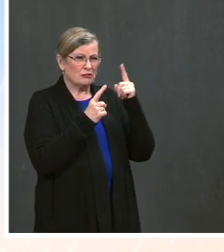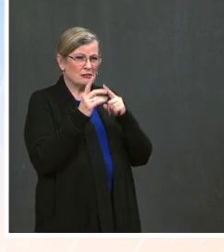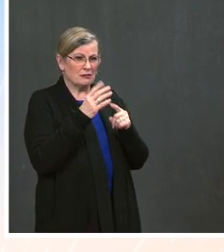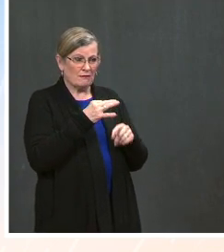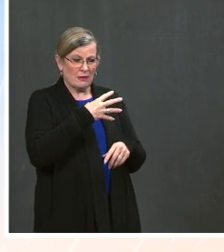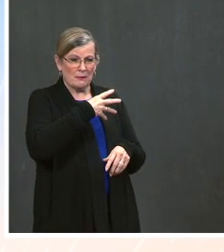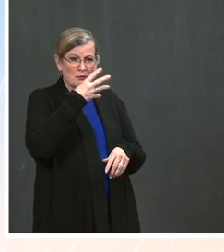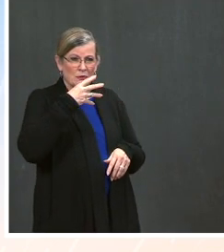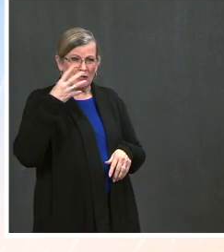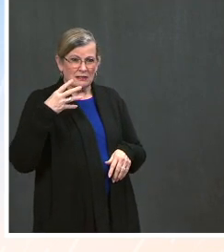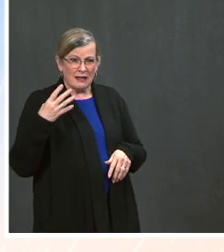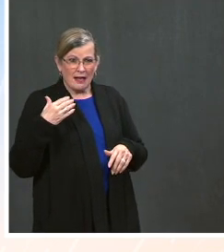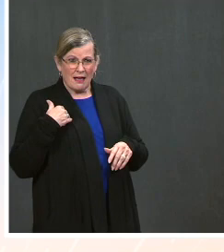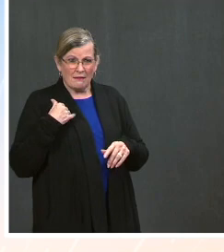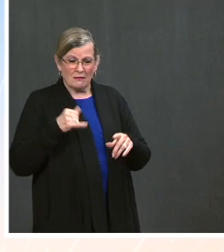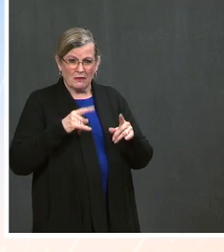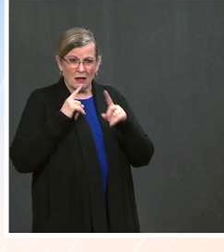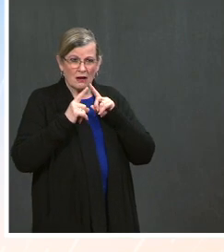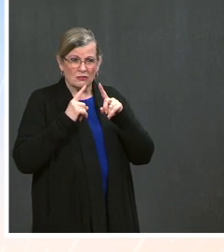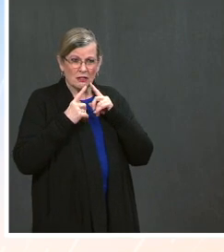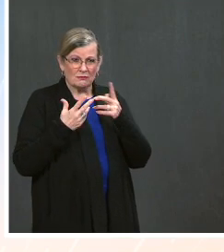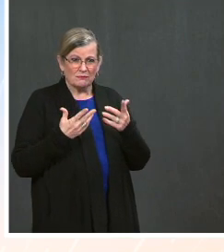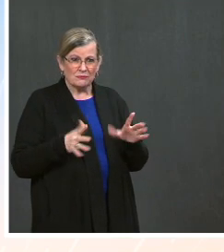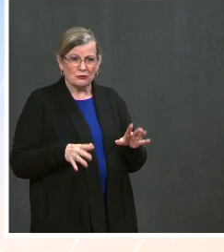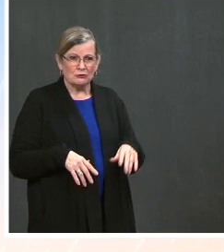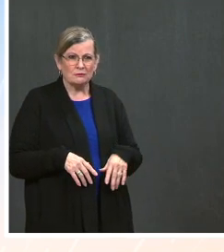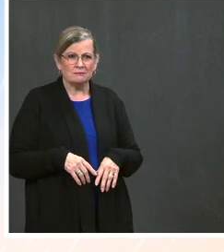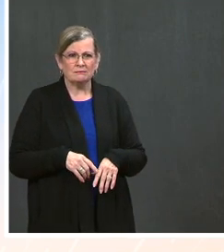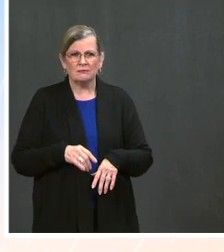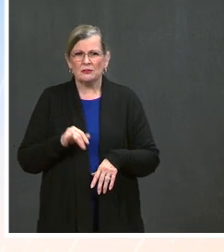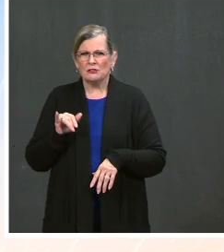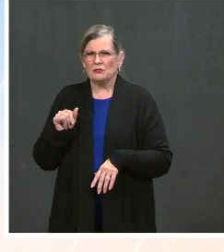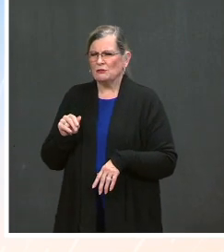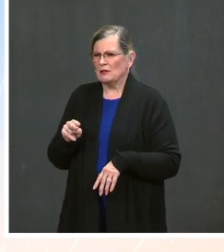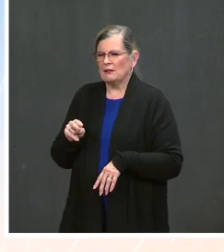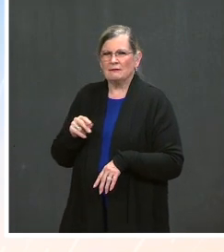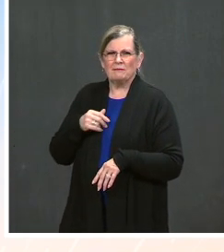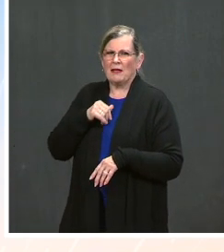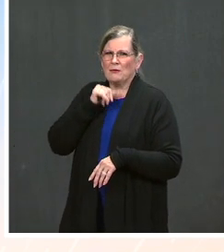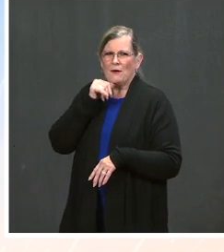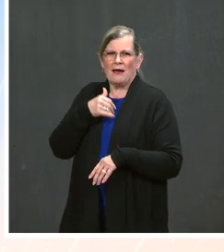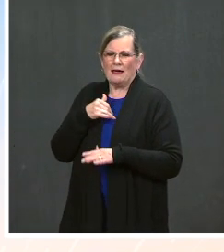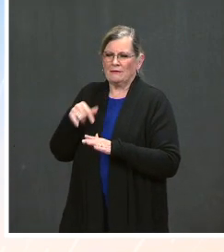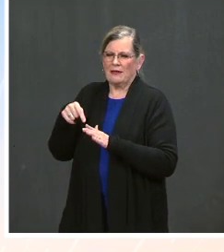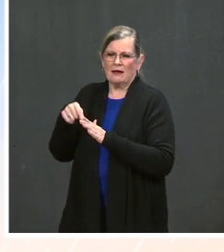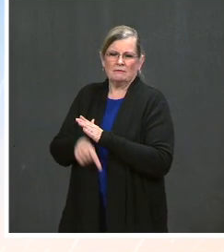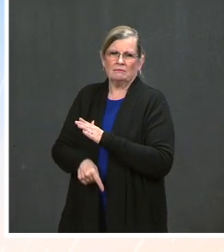Does he think that's important? Ms. Psaki: I don't have anything more about what characteristics will go into the personnel, other -- other than somebody who's qualified